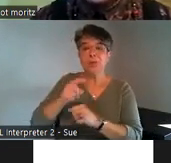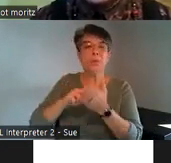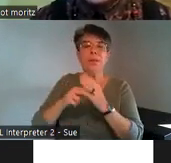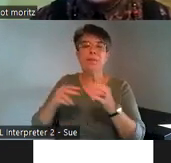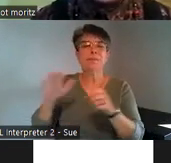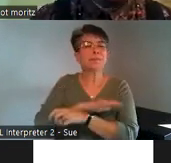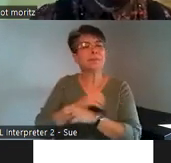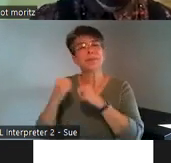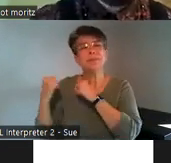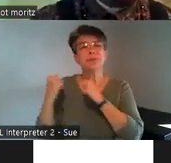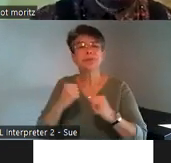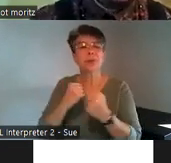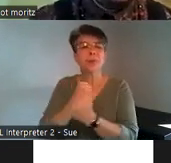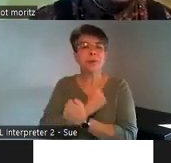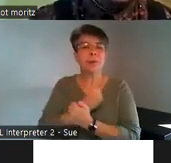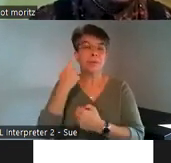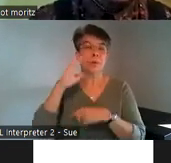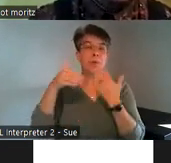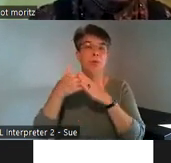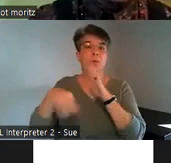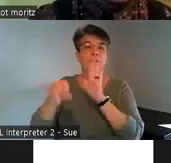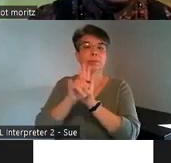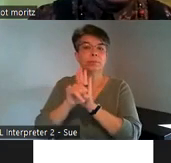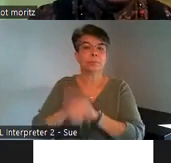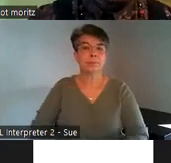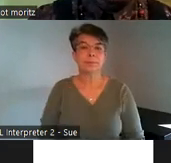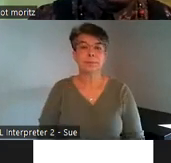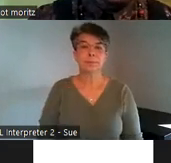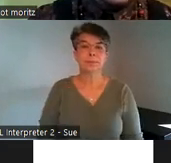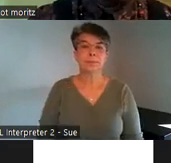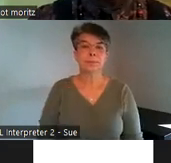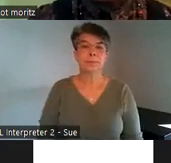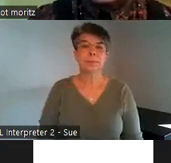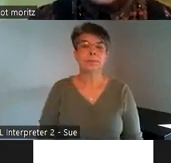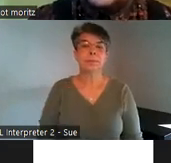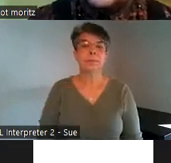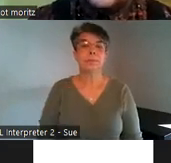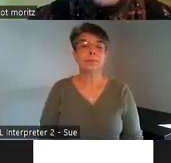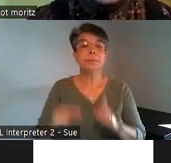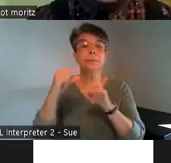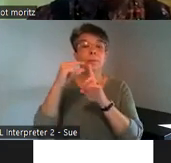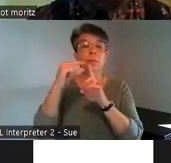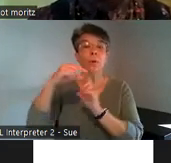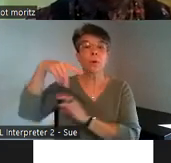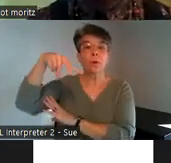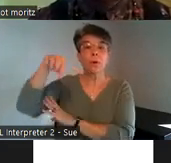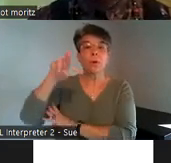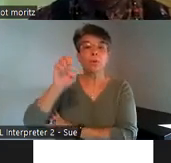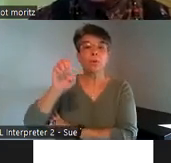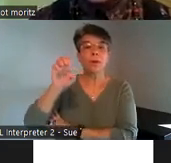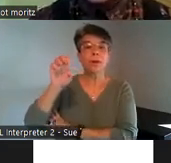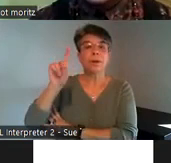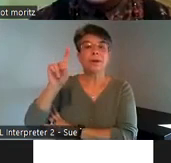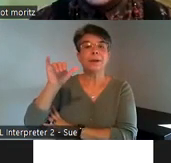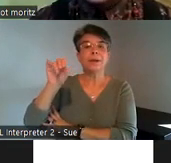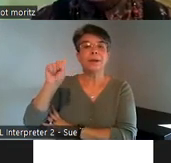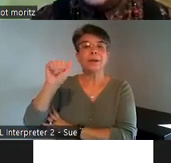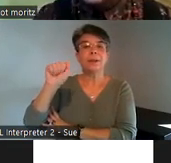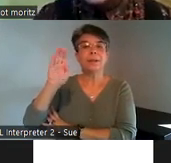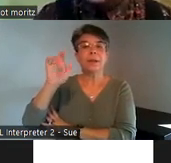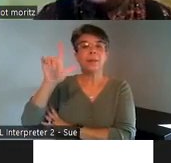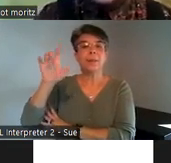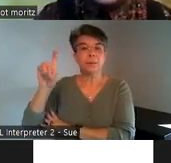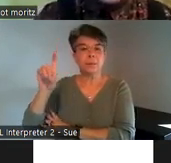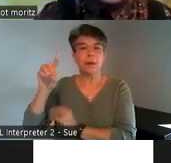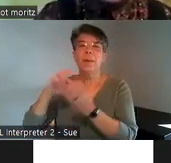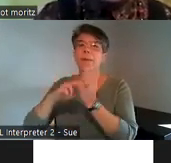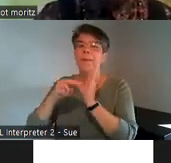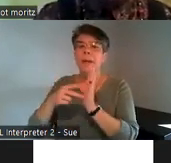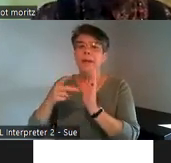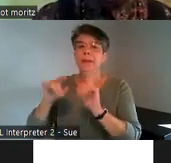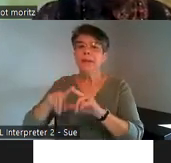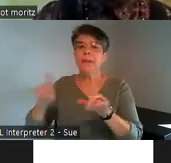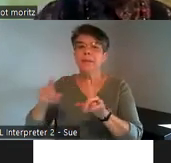identities pre- disabled um is a term which replaces able-bodied um under the framework